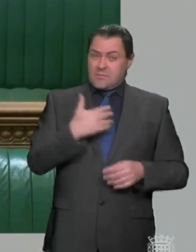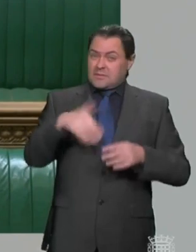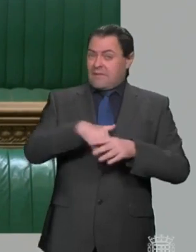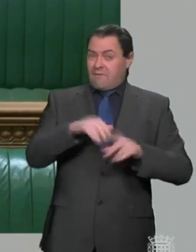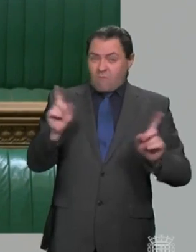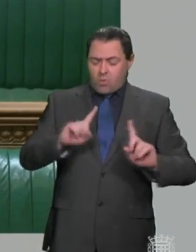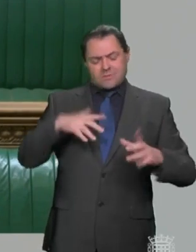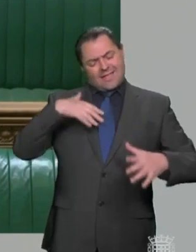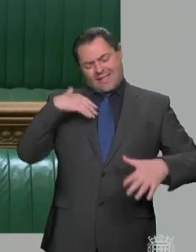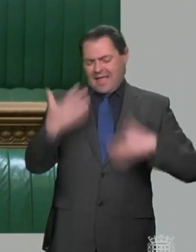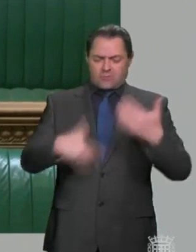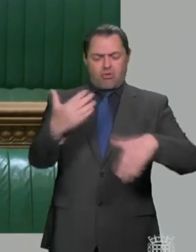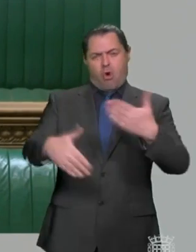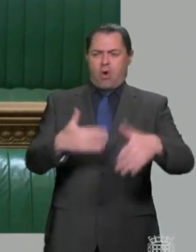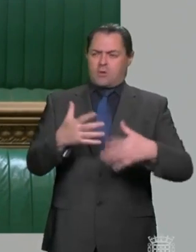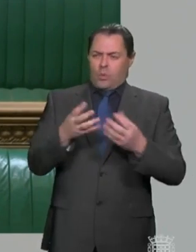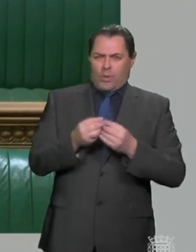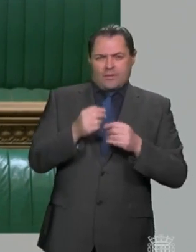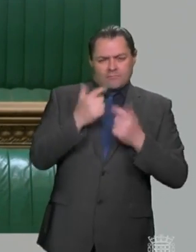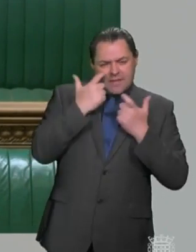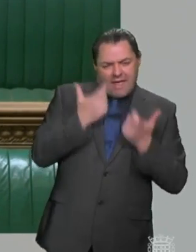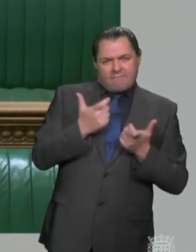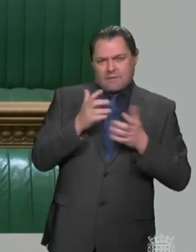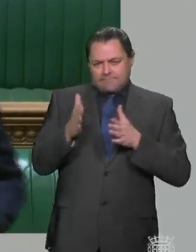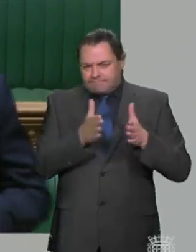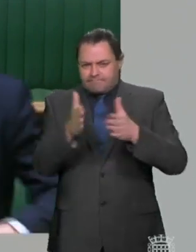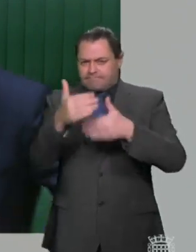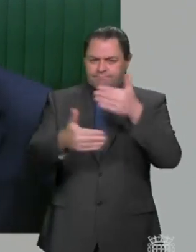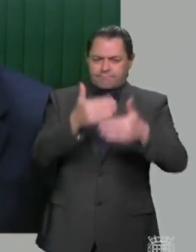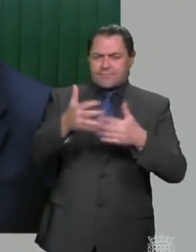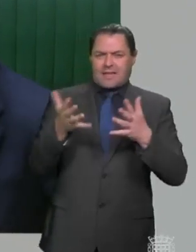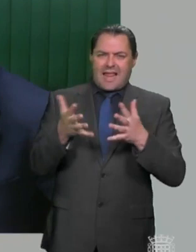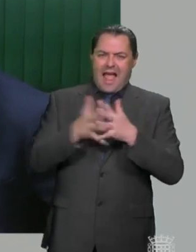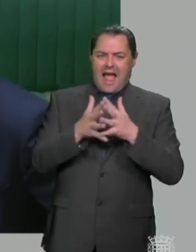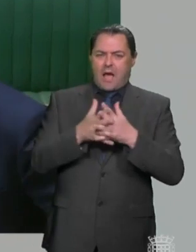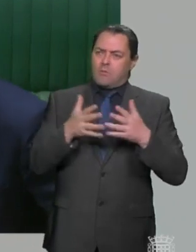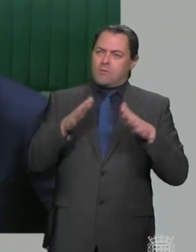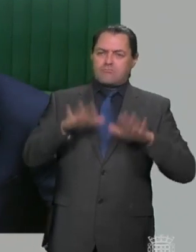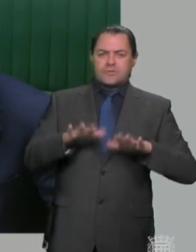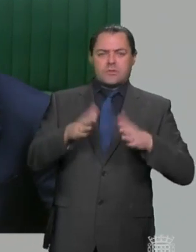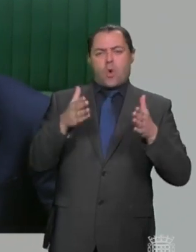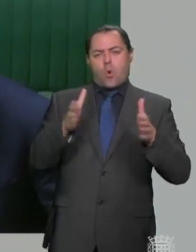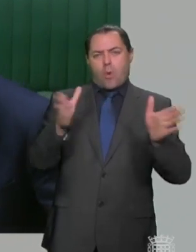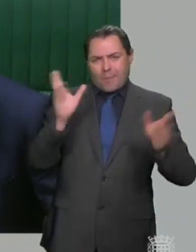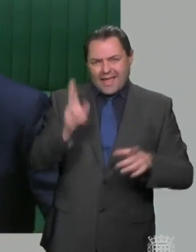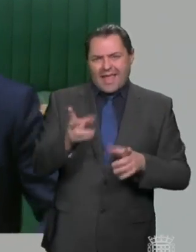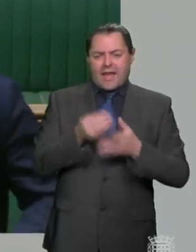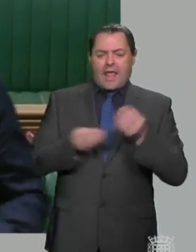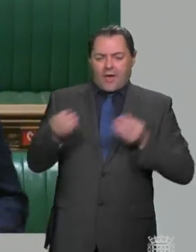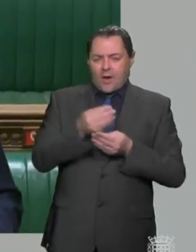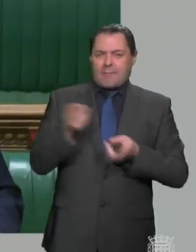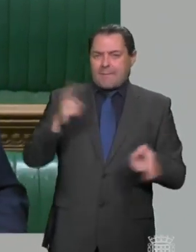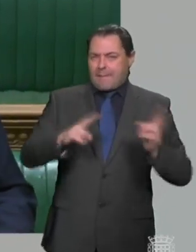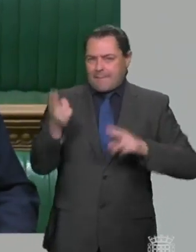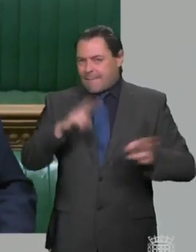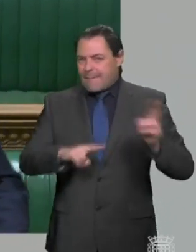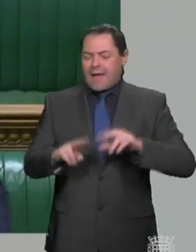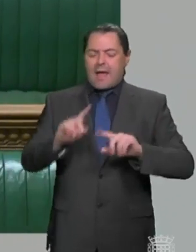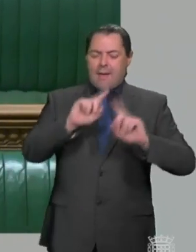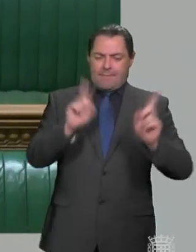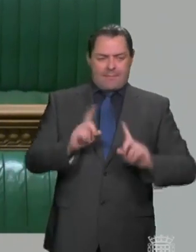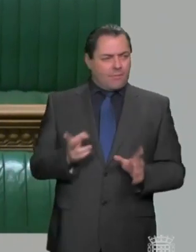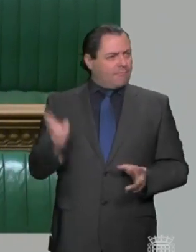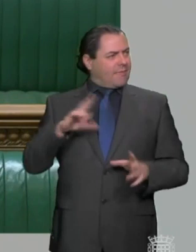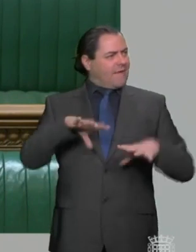on with the delicate business of trying to reopen our economy, restore people’s freedoms and get